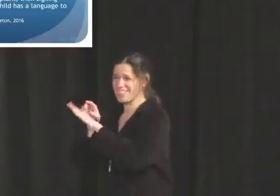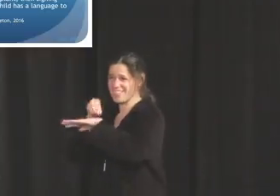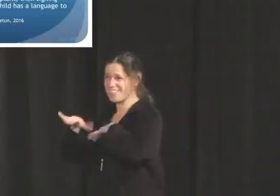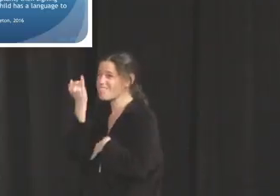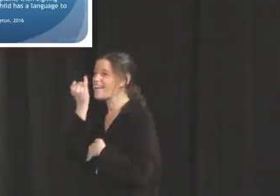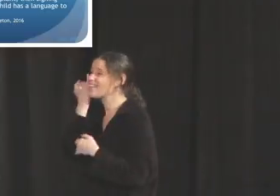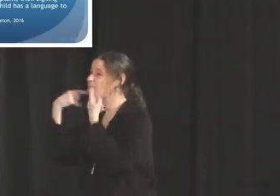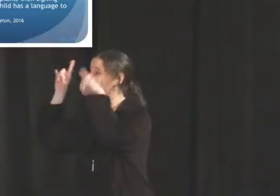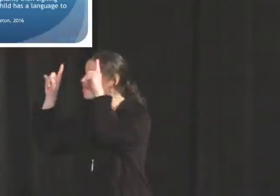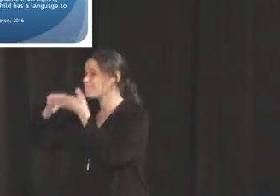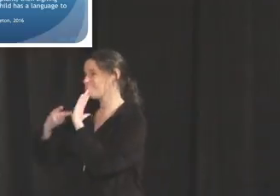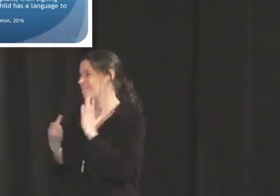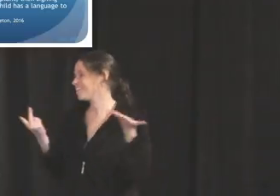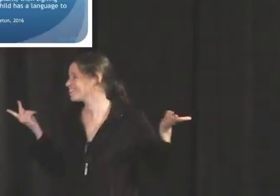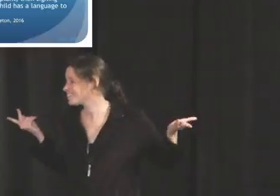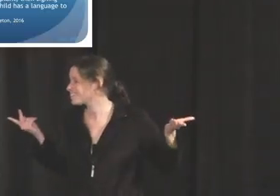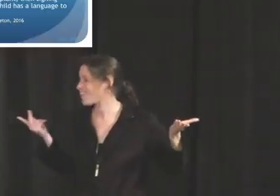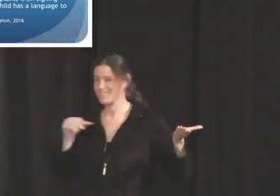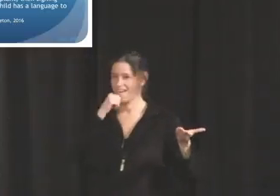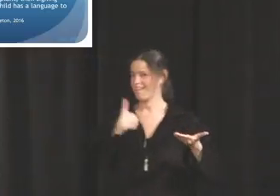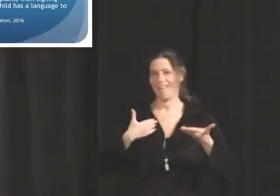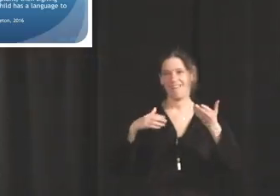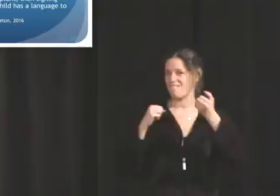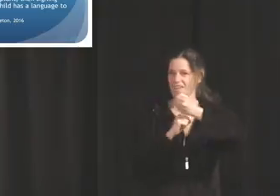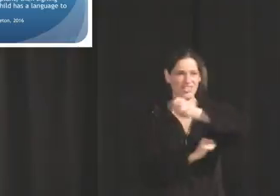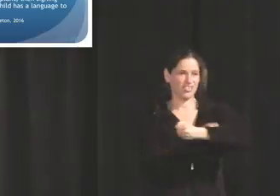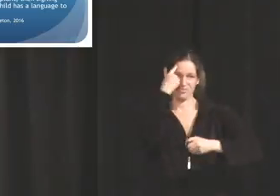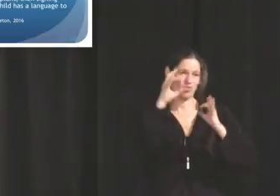then signing would still ensure that the child has a language